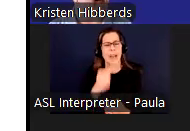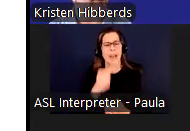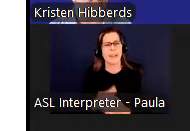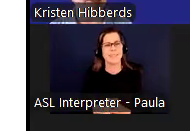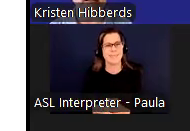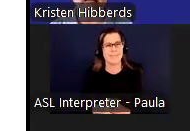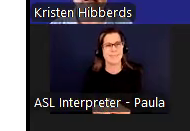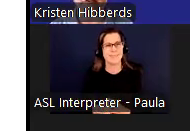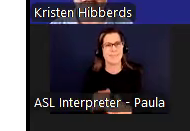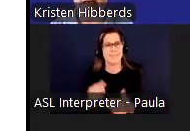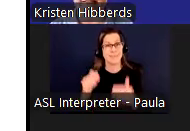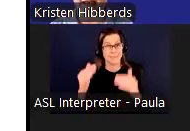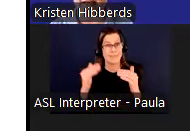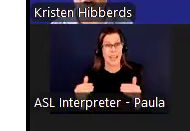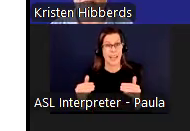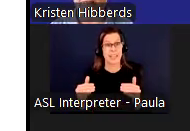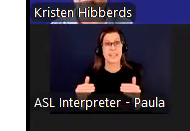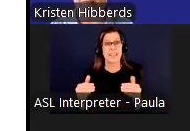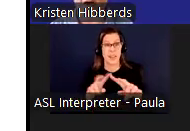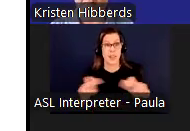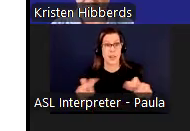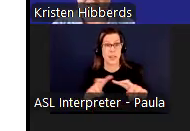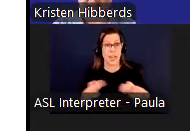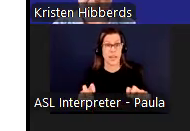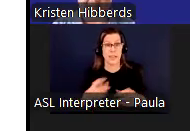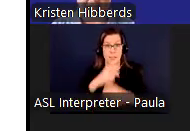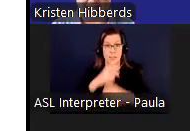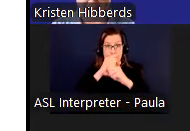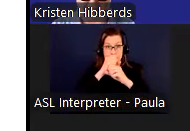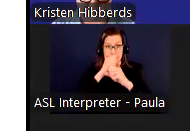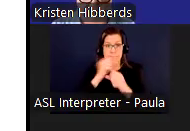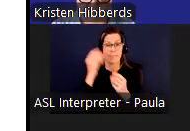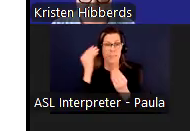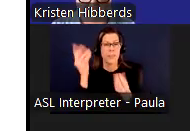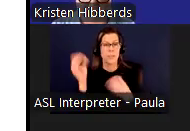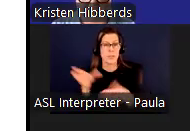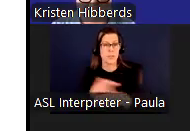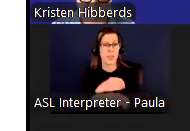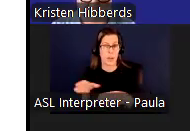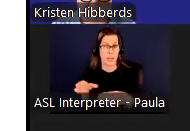Next we're going to look at confidentiality and information sharing.